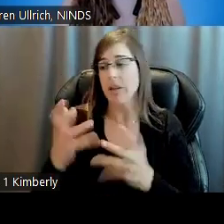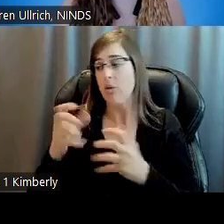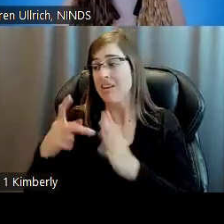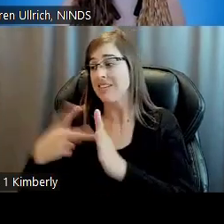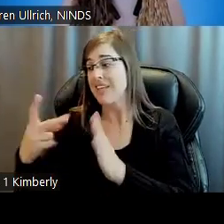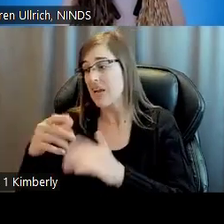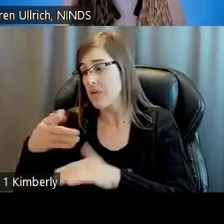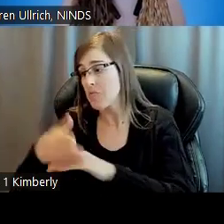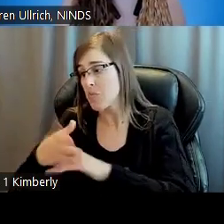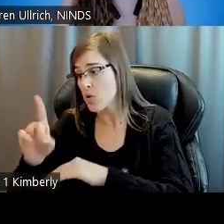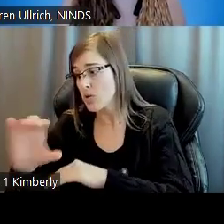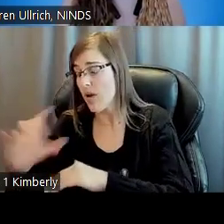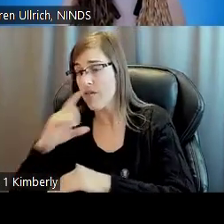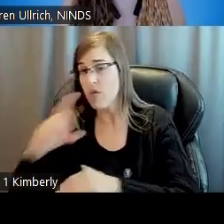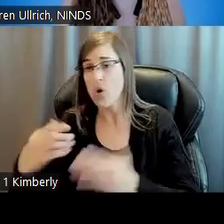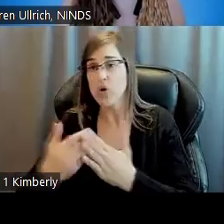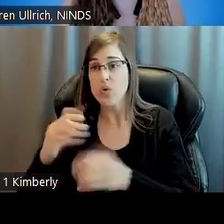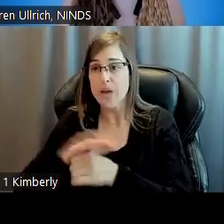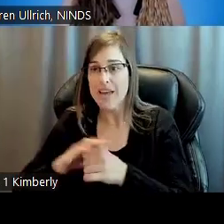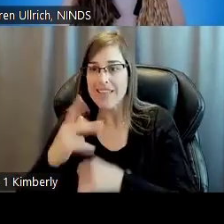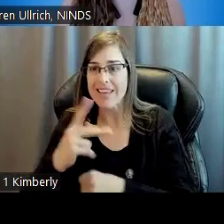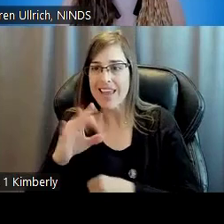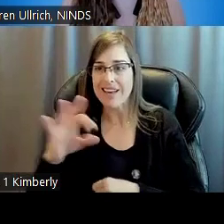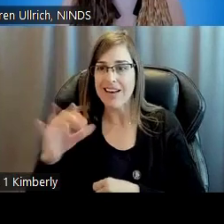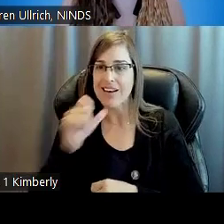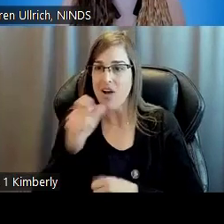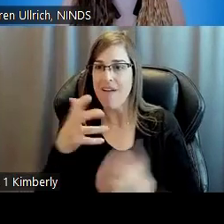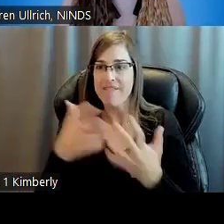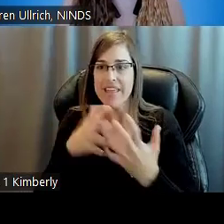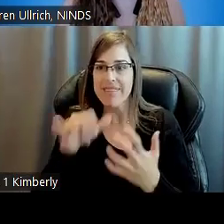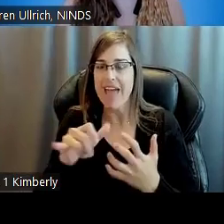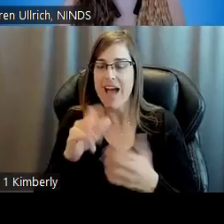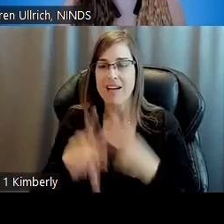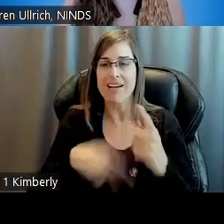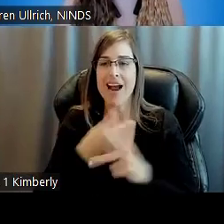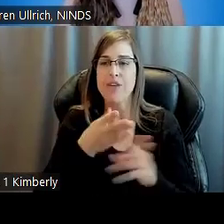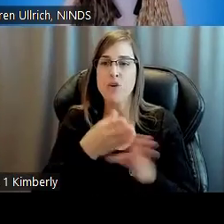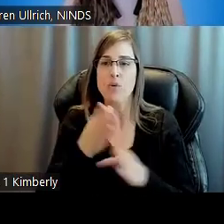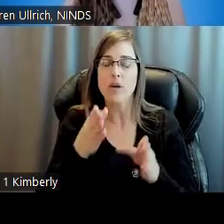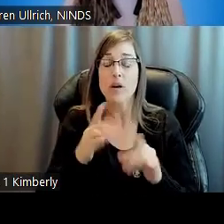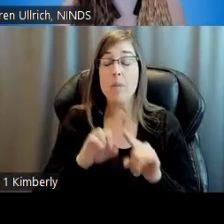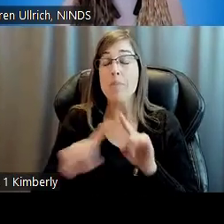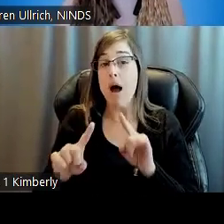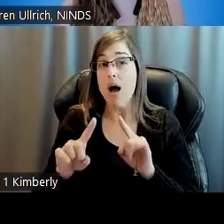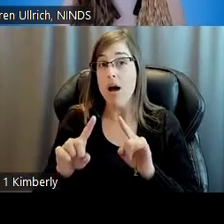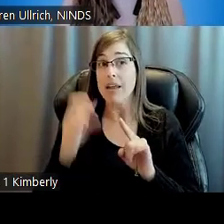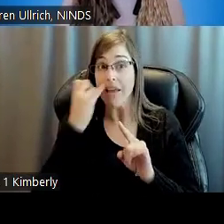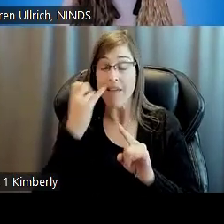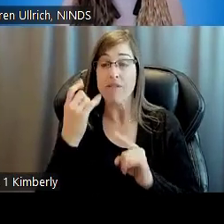The K99 might not fit that kind of career path. But if you are considering the K99,